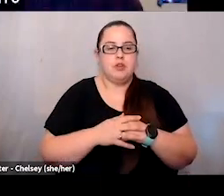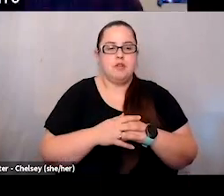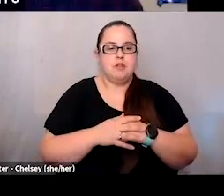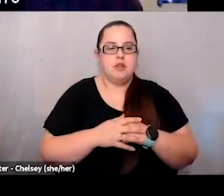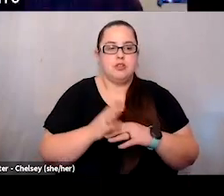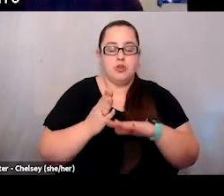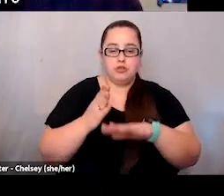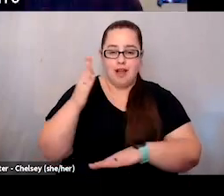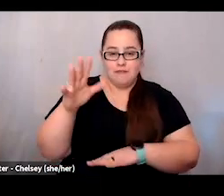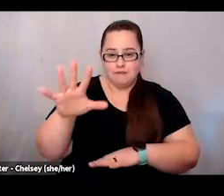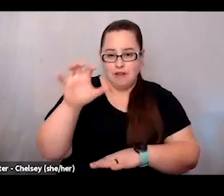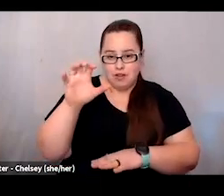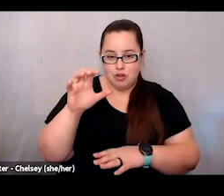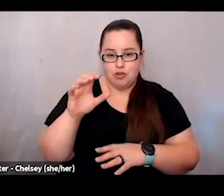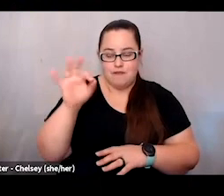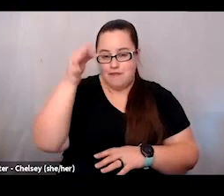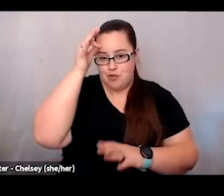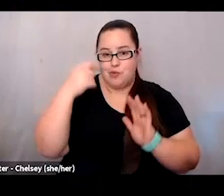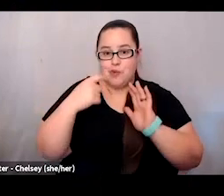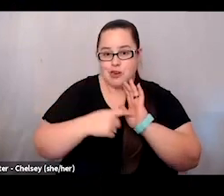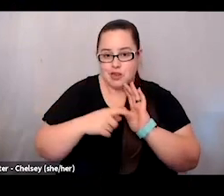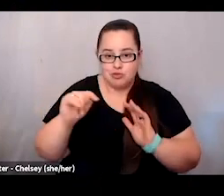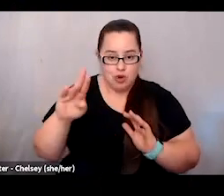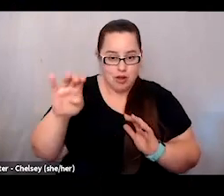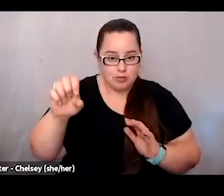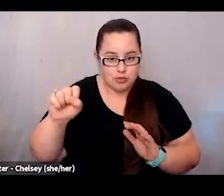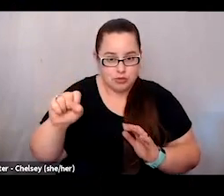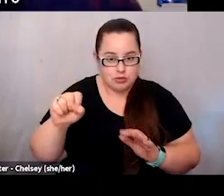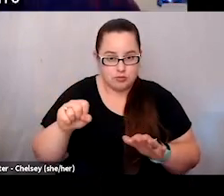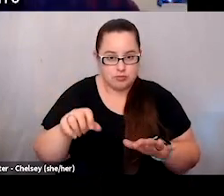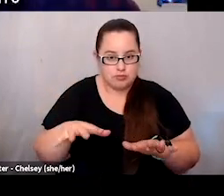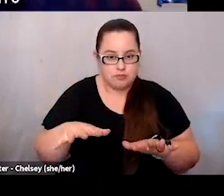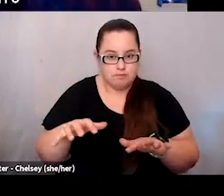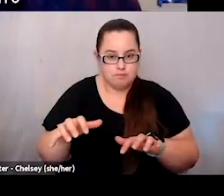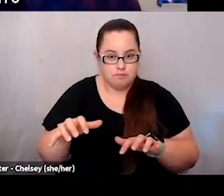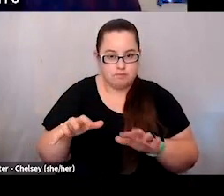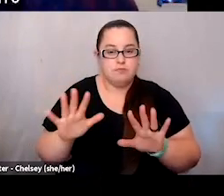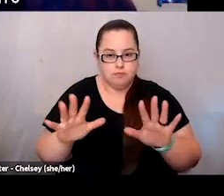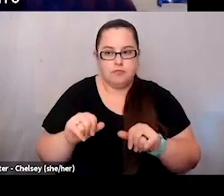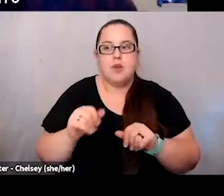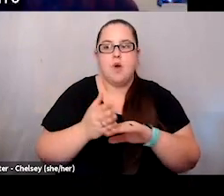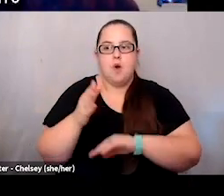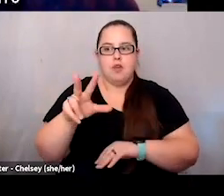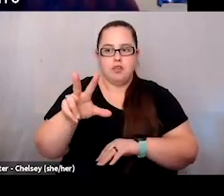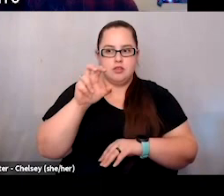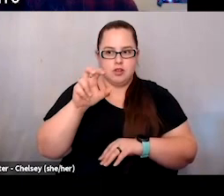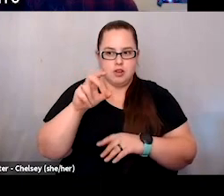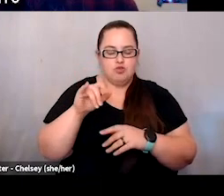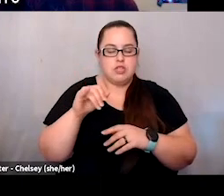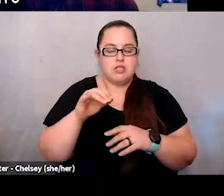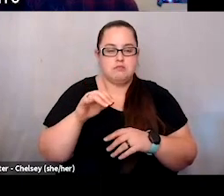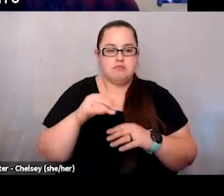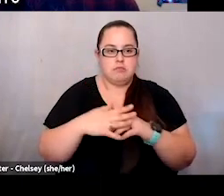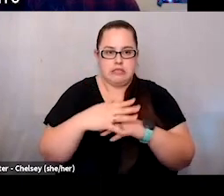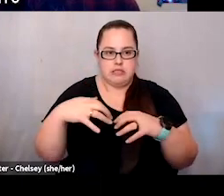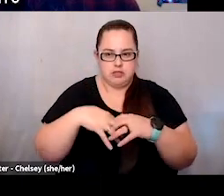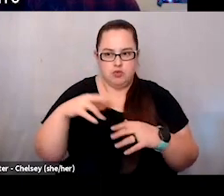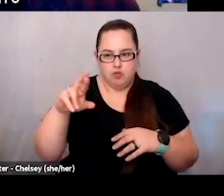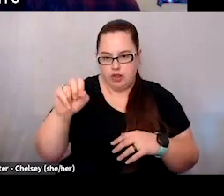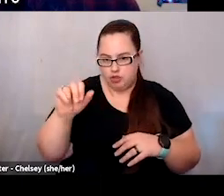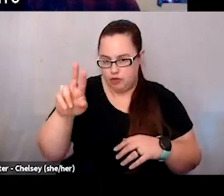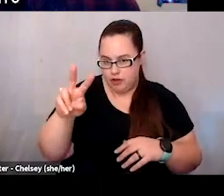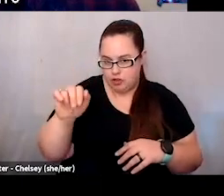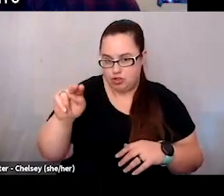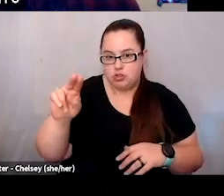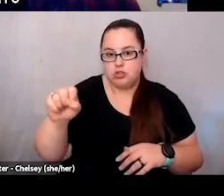Bernard Navarro: Okay. No worries. So there's over 500 federally recognized tribes, over